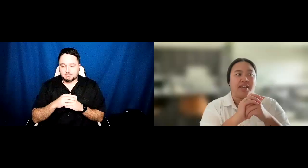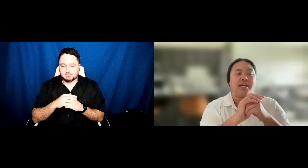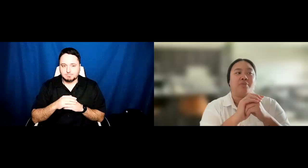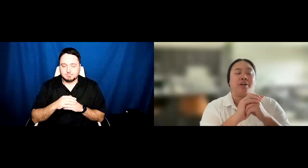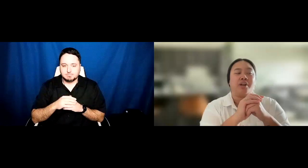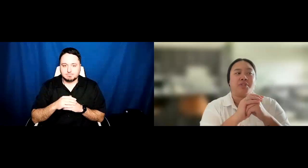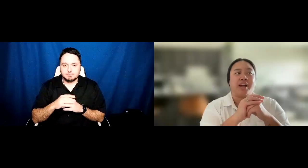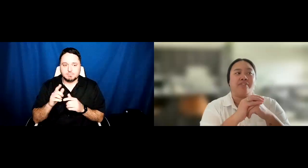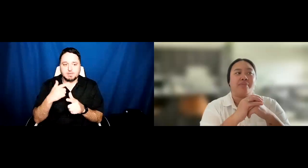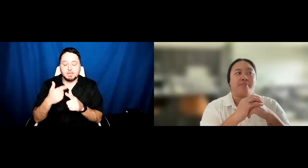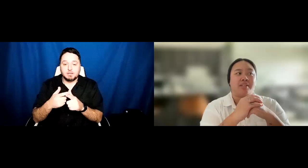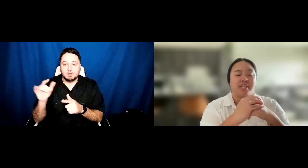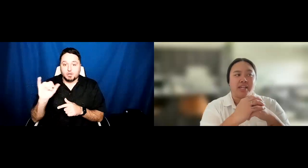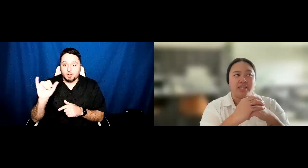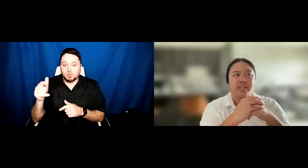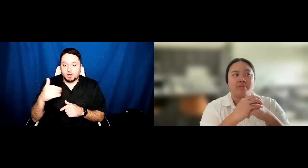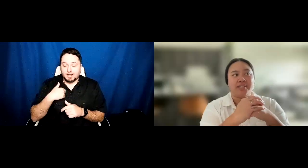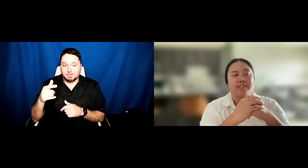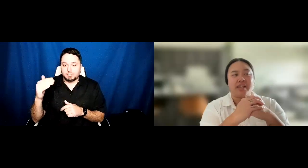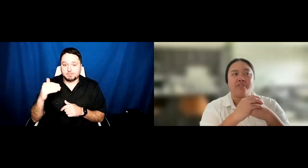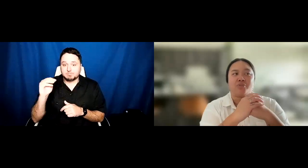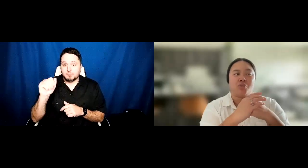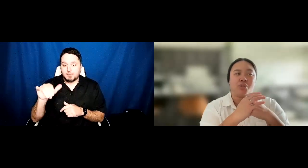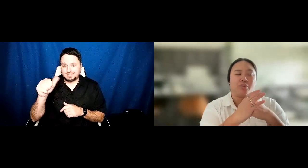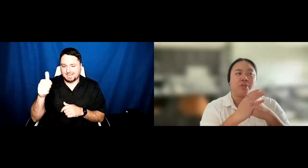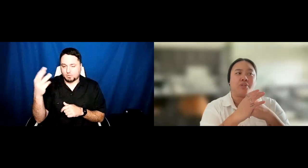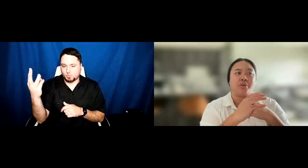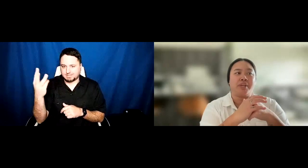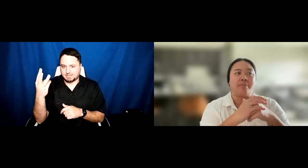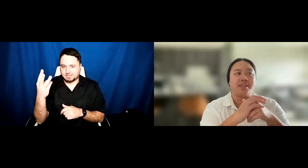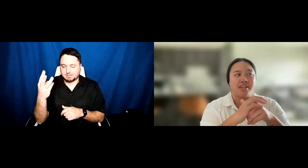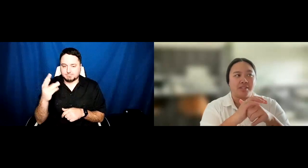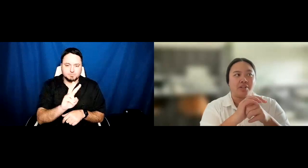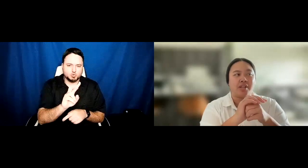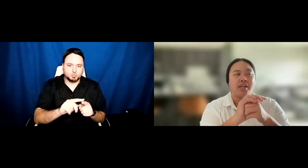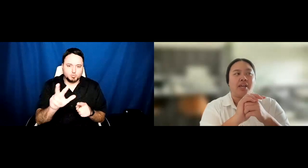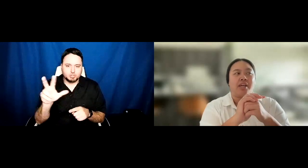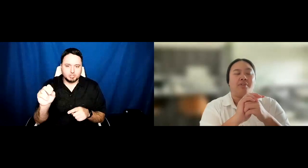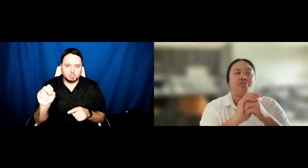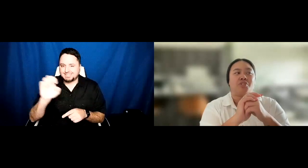And then we also have May 10th, a Wednesday from 2:00 to 3:30 PM Eastern,